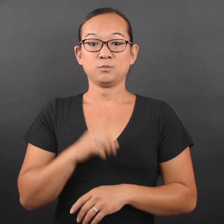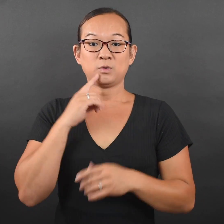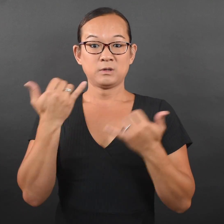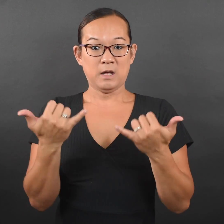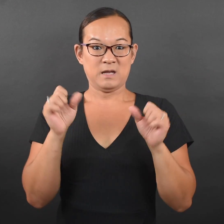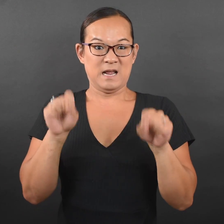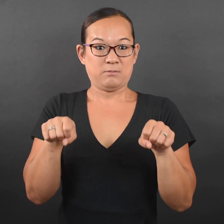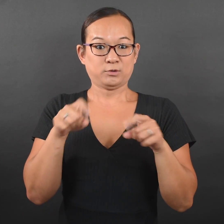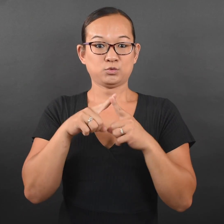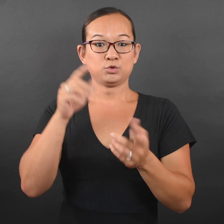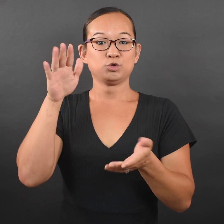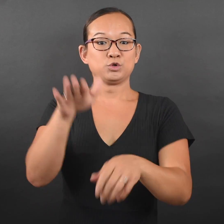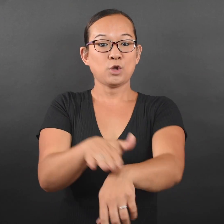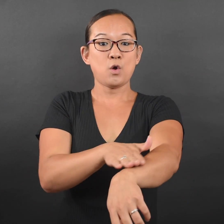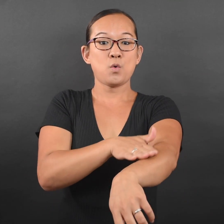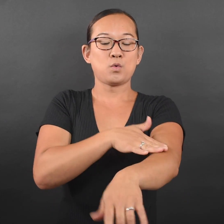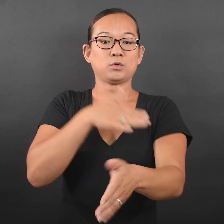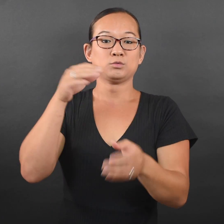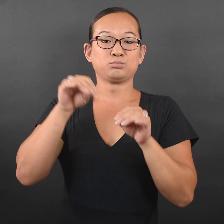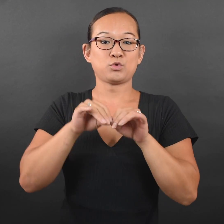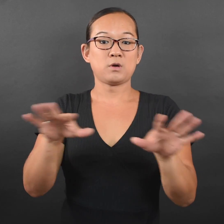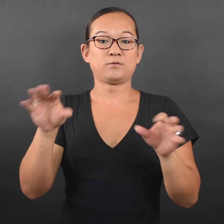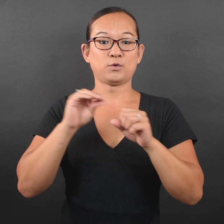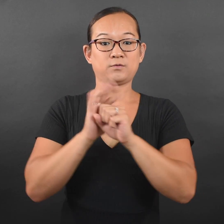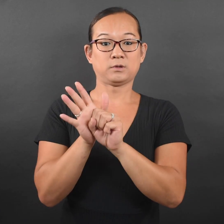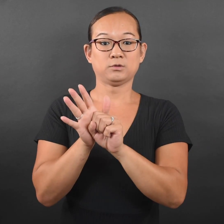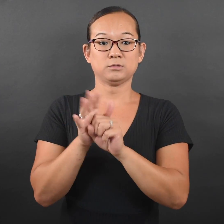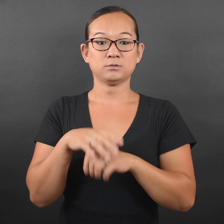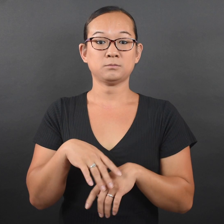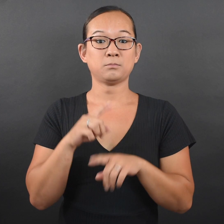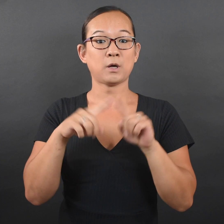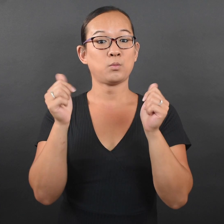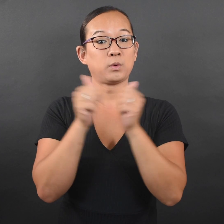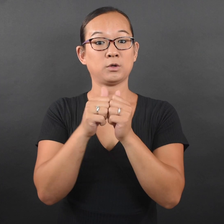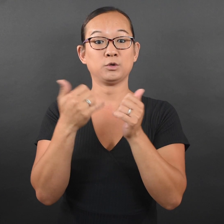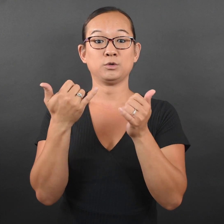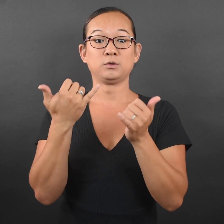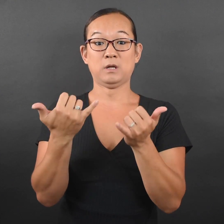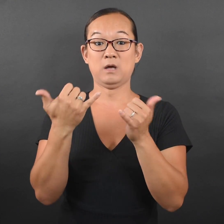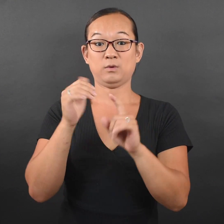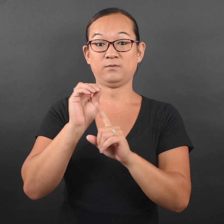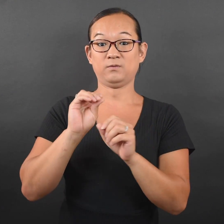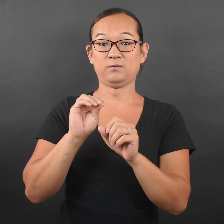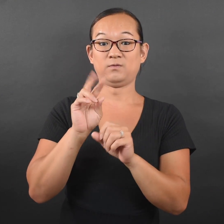able to slow the spread of COVID-19,” Commissioner Malcolm said. “But with variants